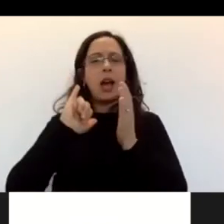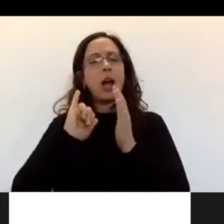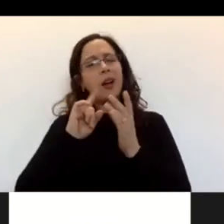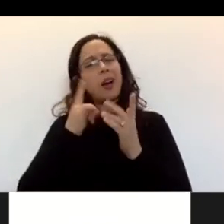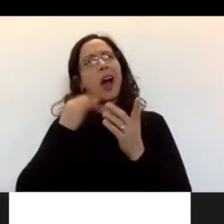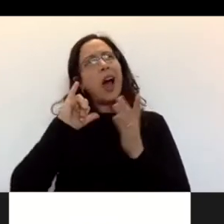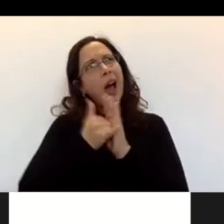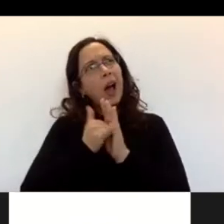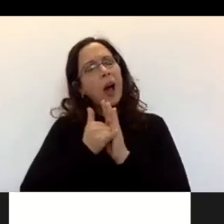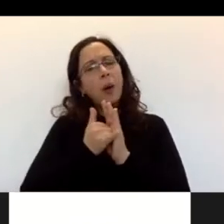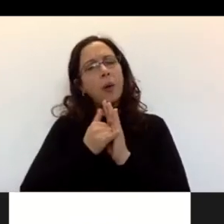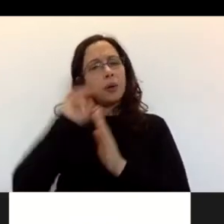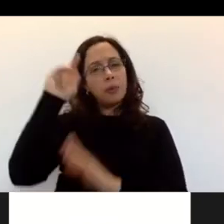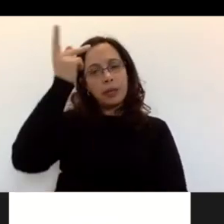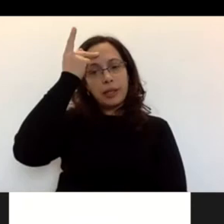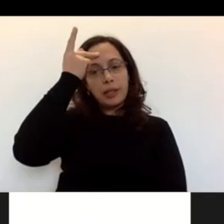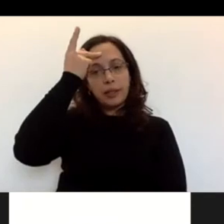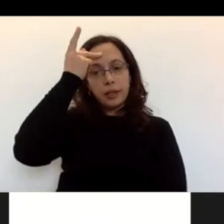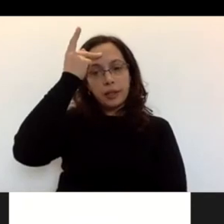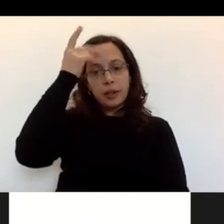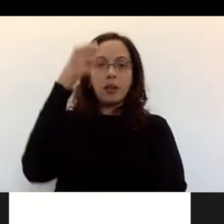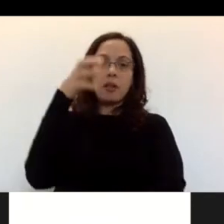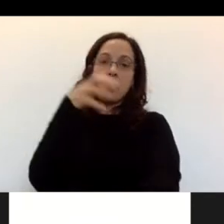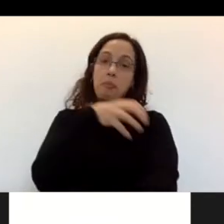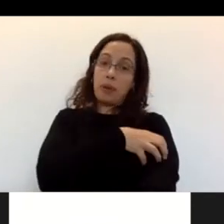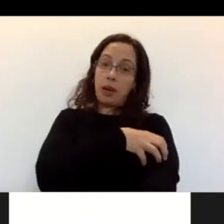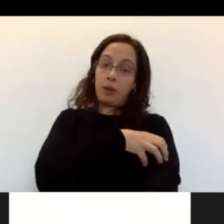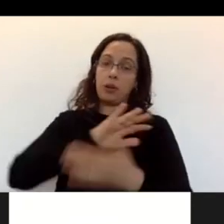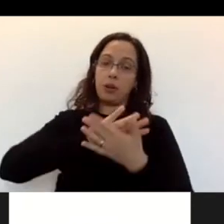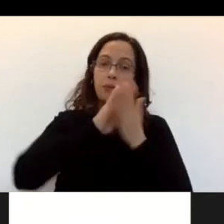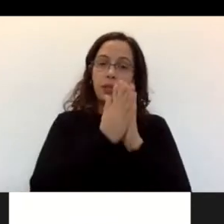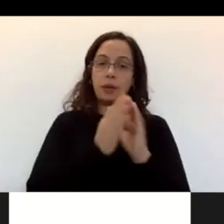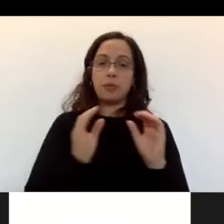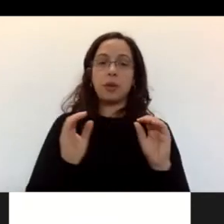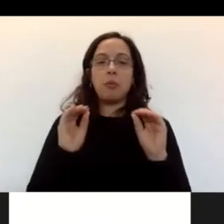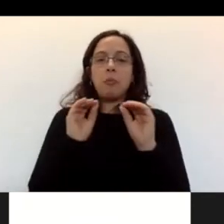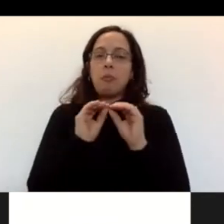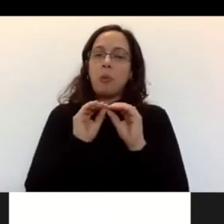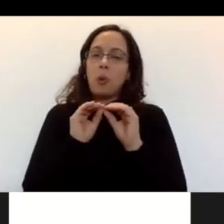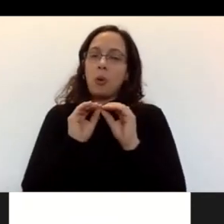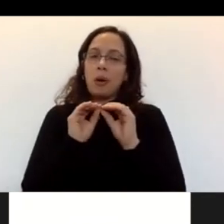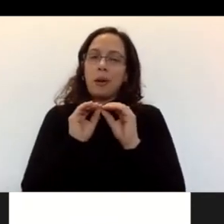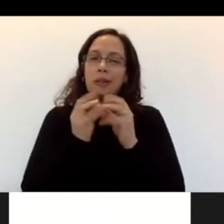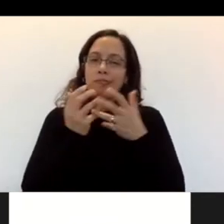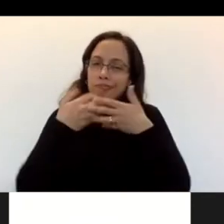political power is–often becomes more and more closely intertwined with economic access and with